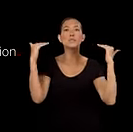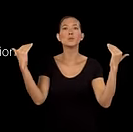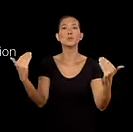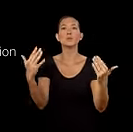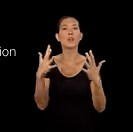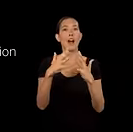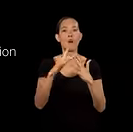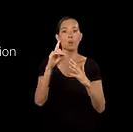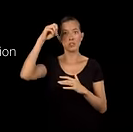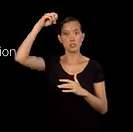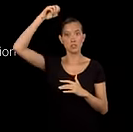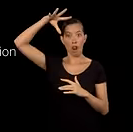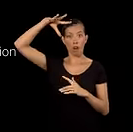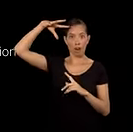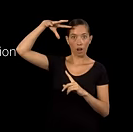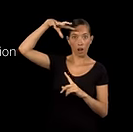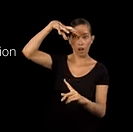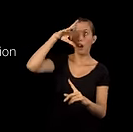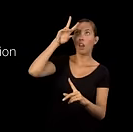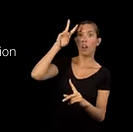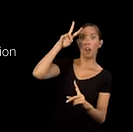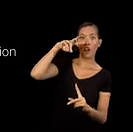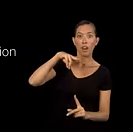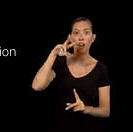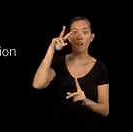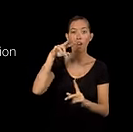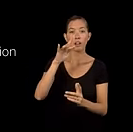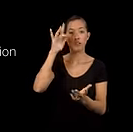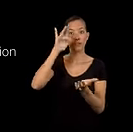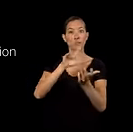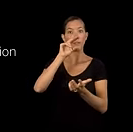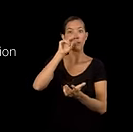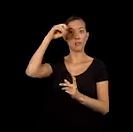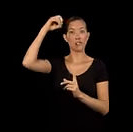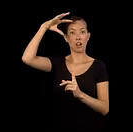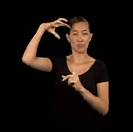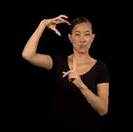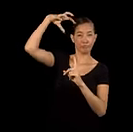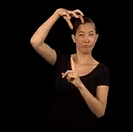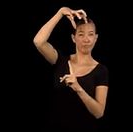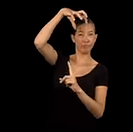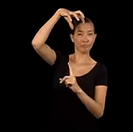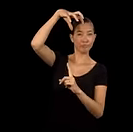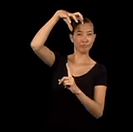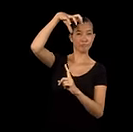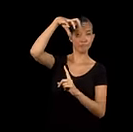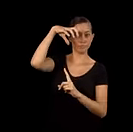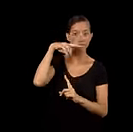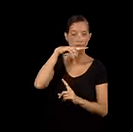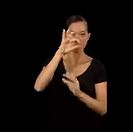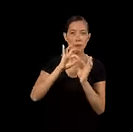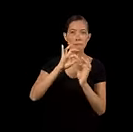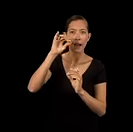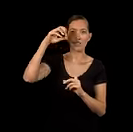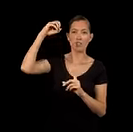Latitude can be found from the position of the Sun above the horizon. At midday the Sun is at it's highest point in the sky.